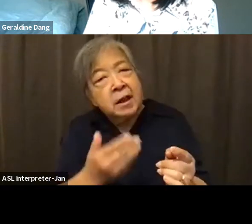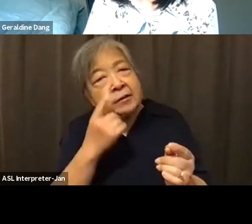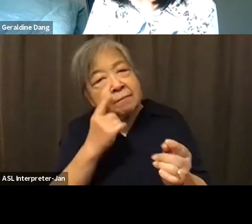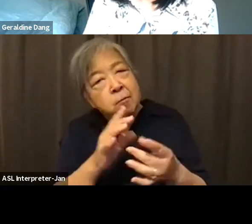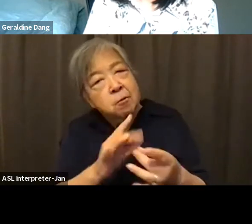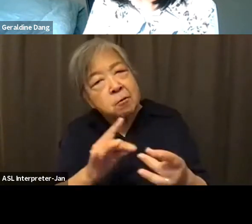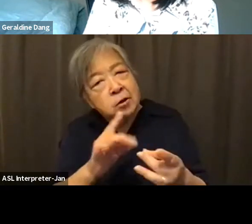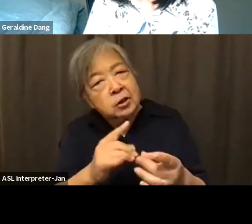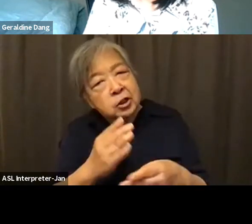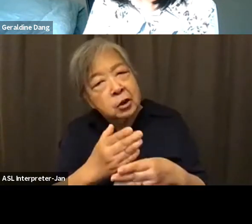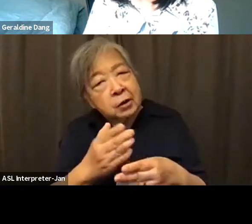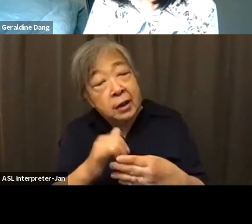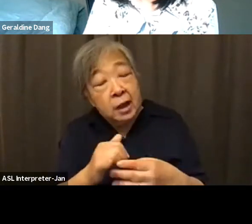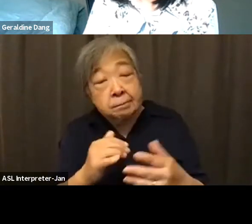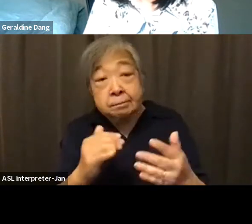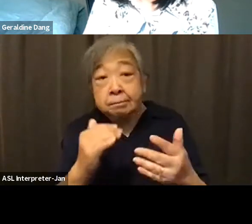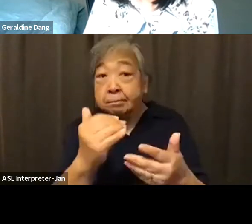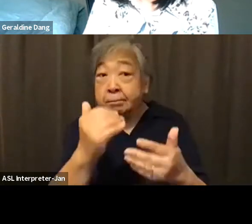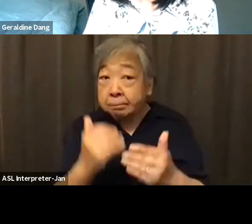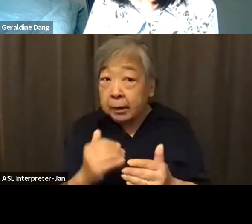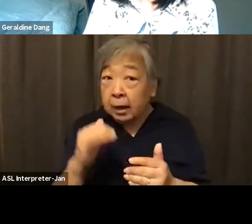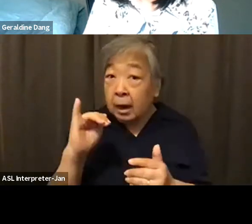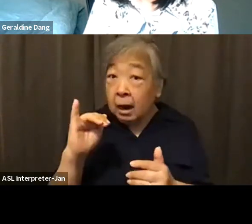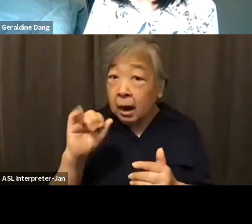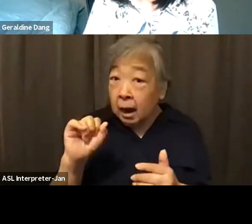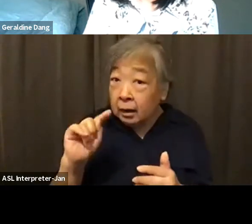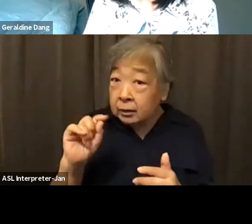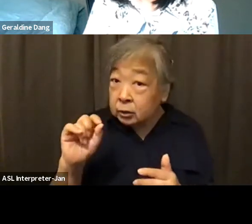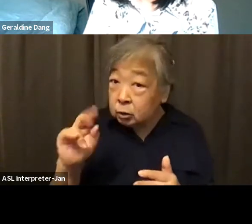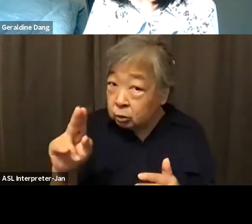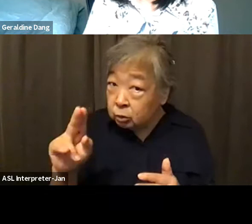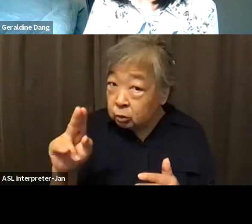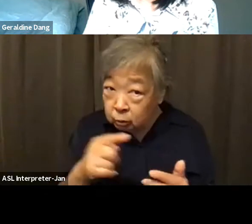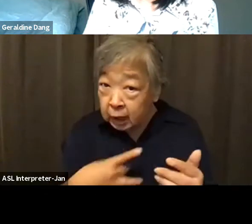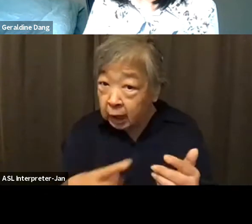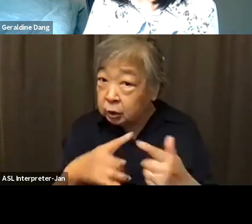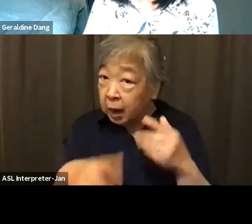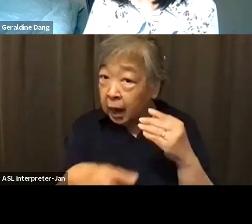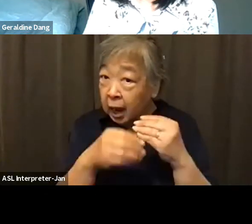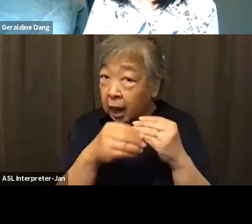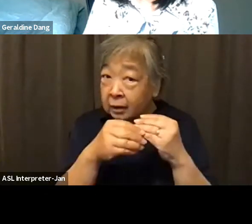Istou, anything to add here? Yeah, sure.